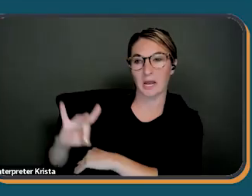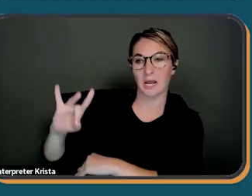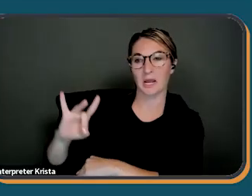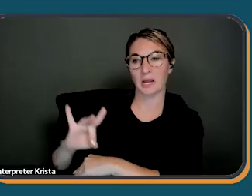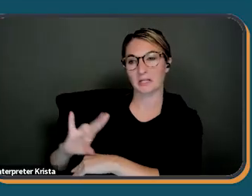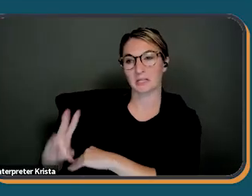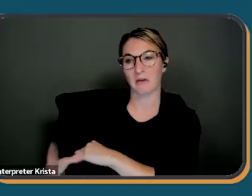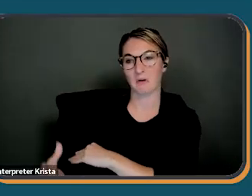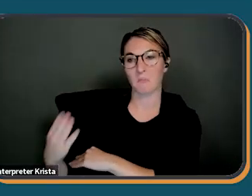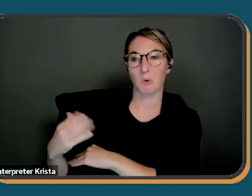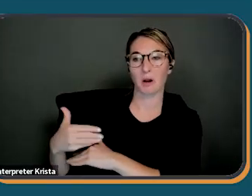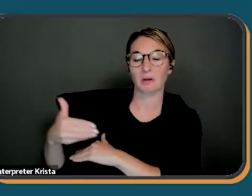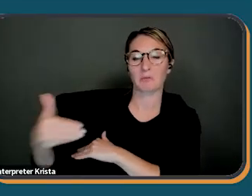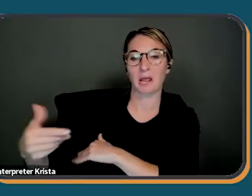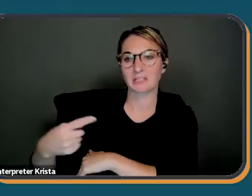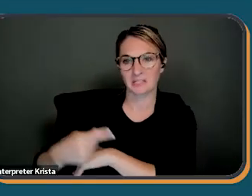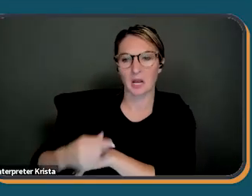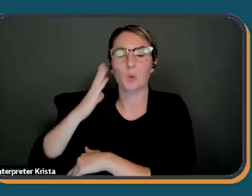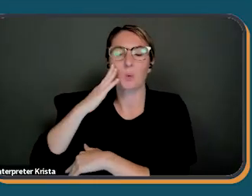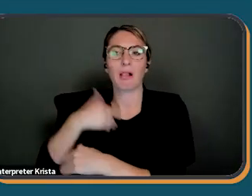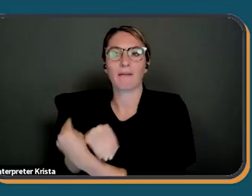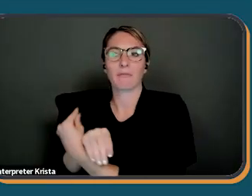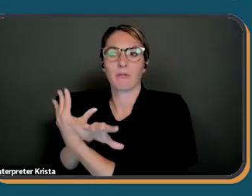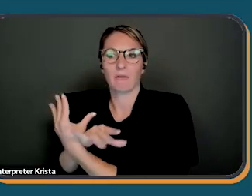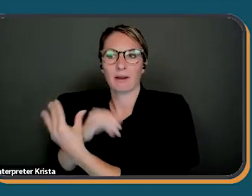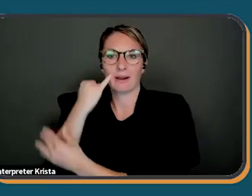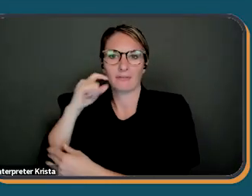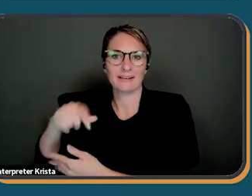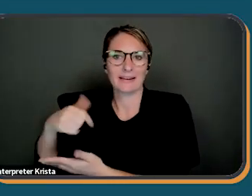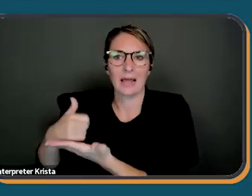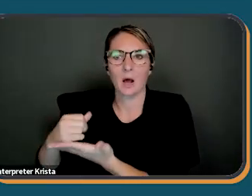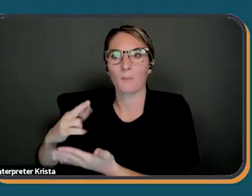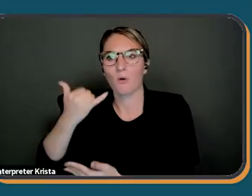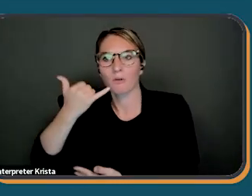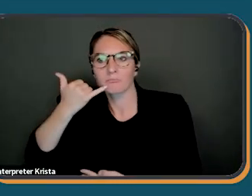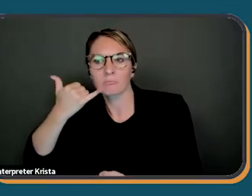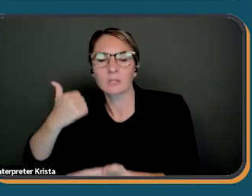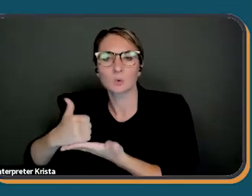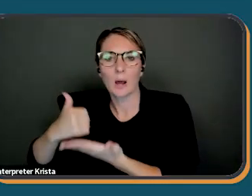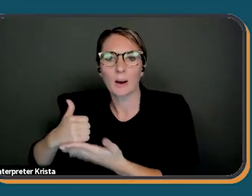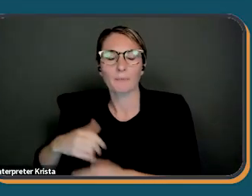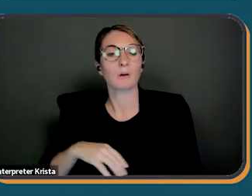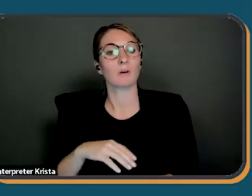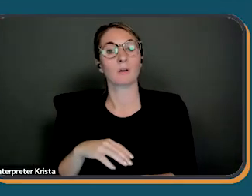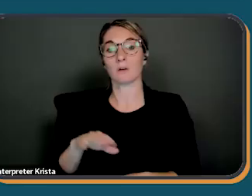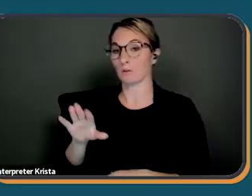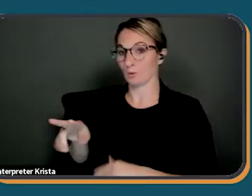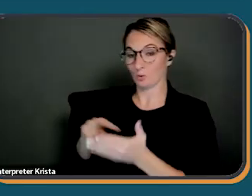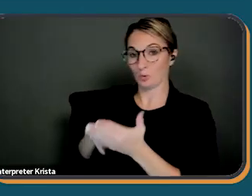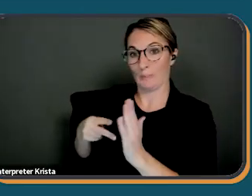depending upon the day of the week that it is. Brooke Cruz: So the hours that your staff is available to help you